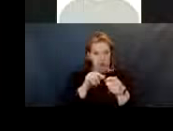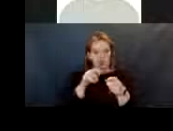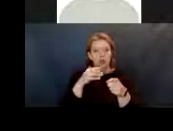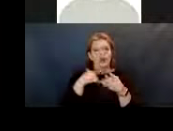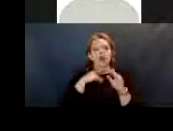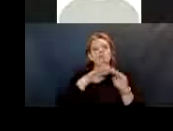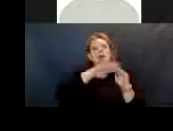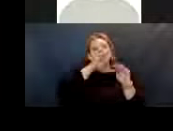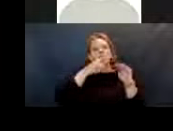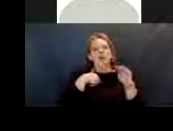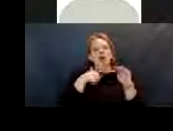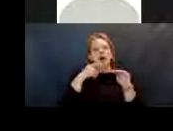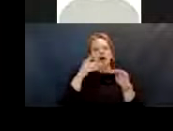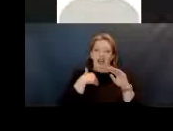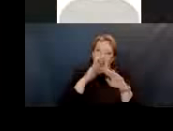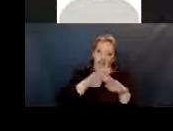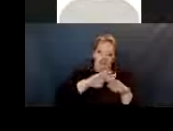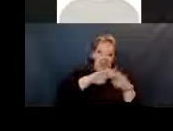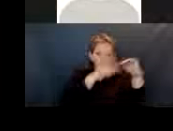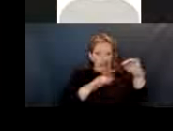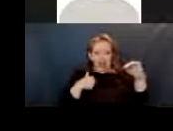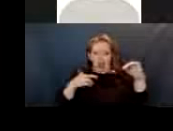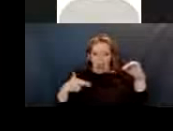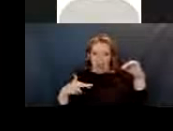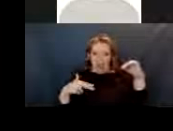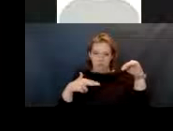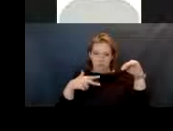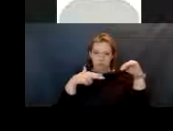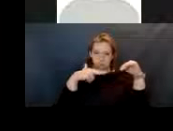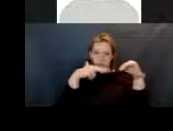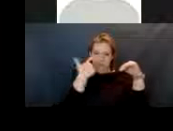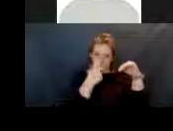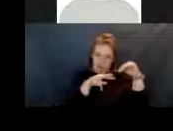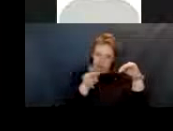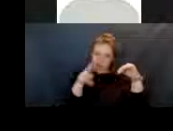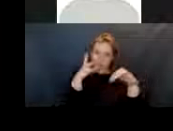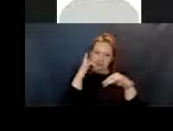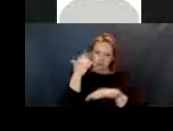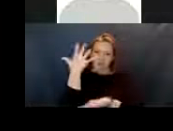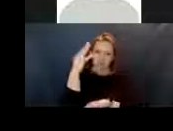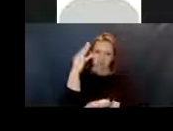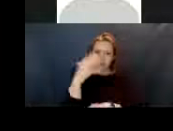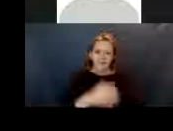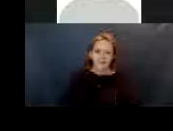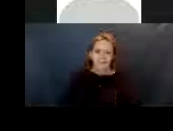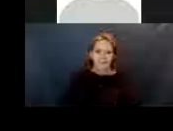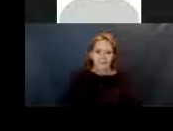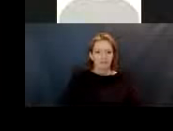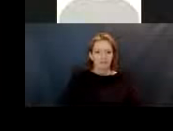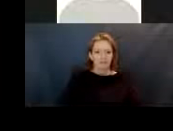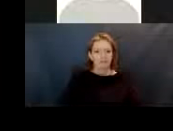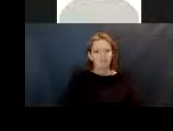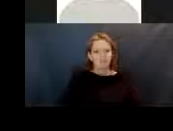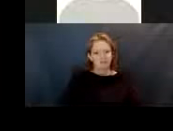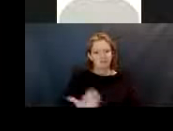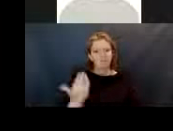to get up this hill to this view, and as you can see it's just kudzu for as far as you